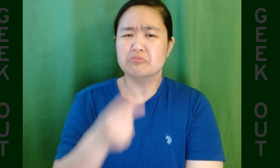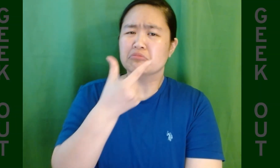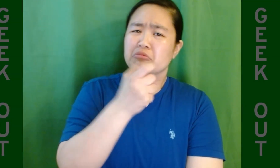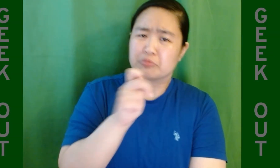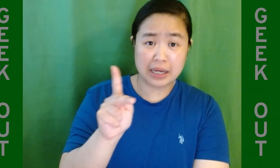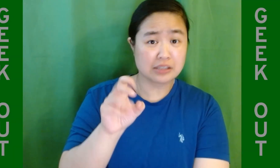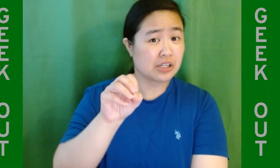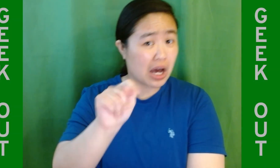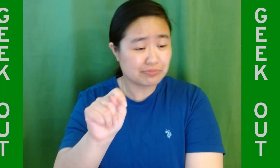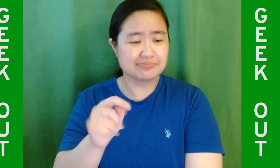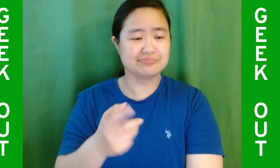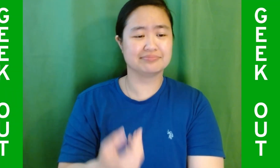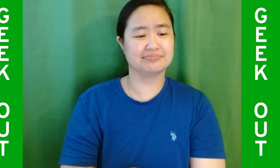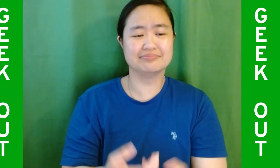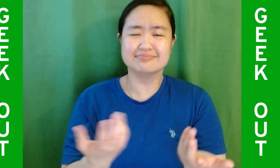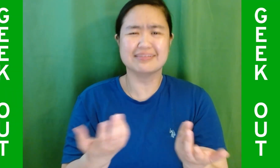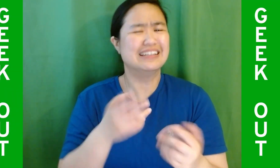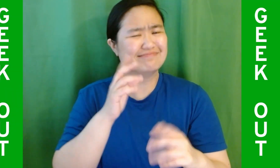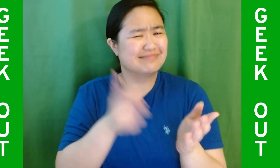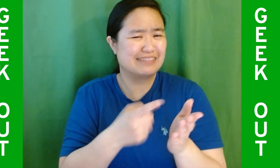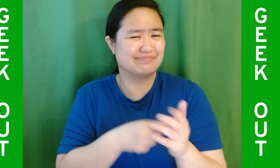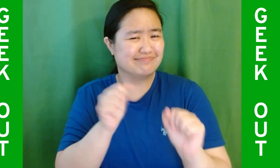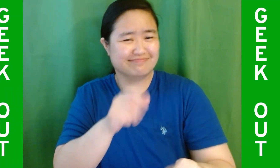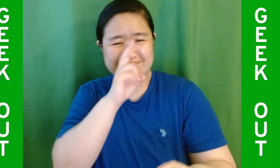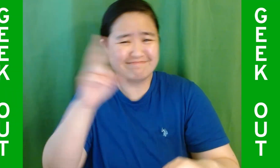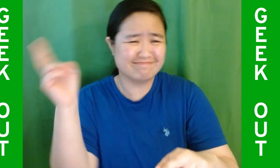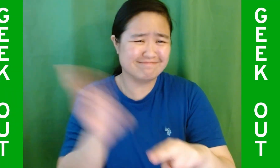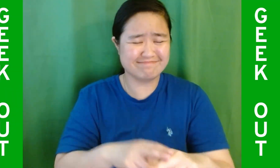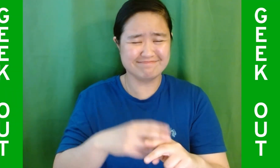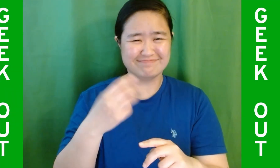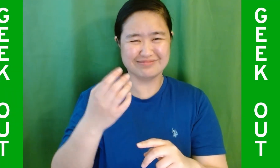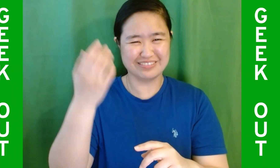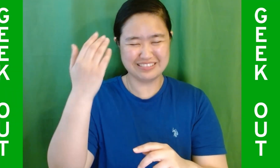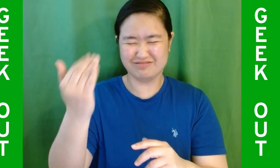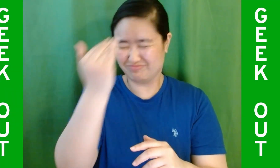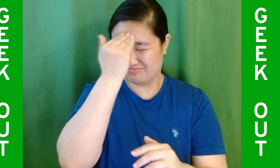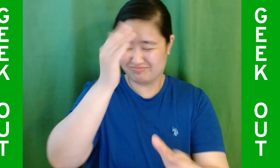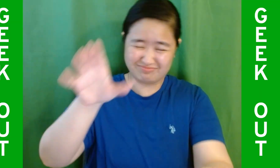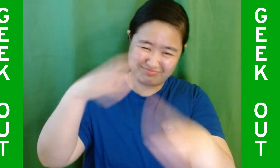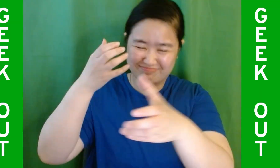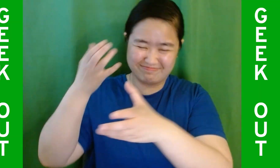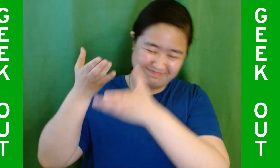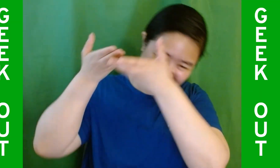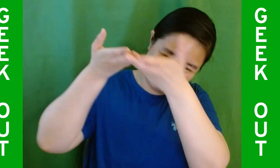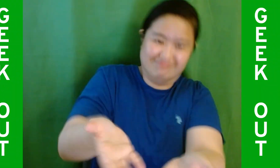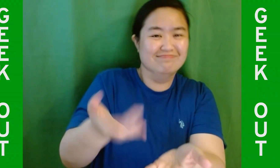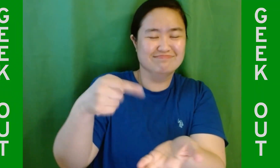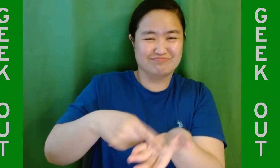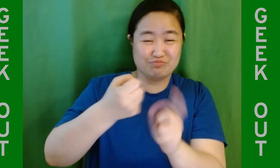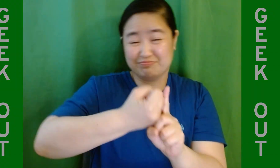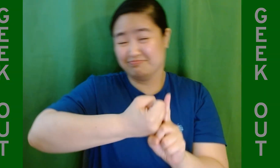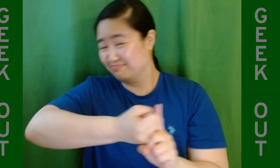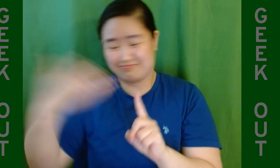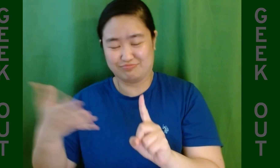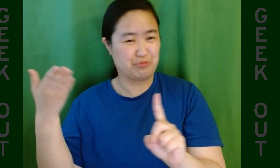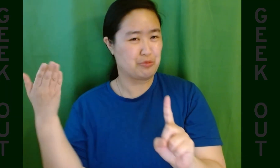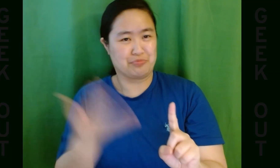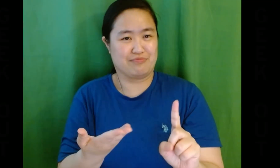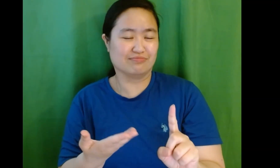It’s fun to geek out!